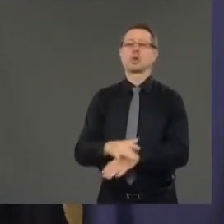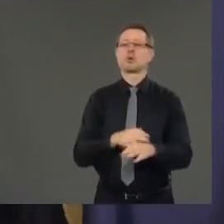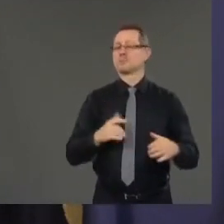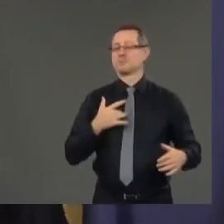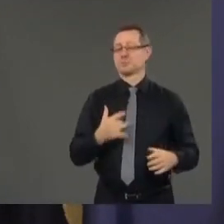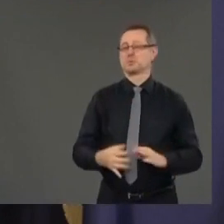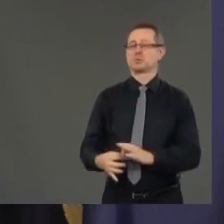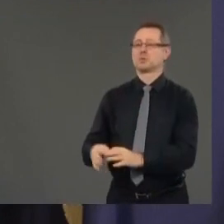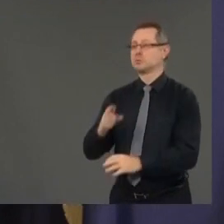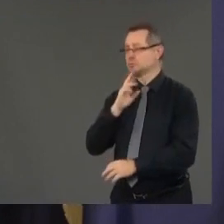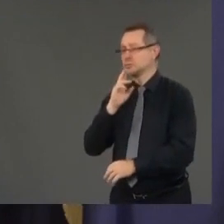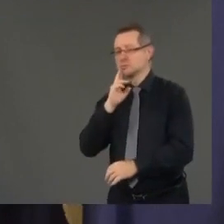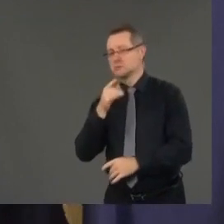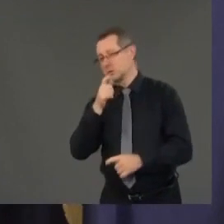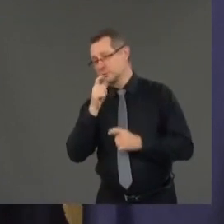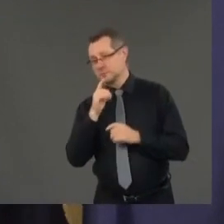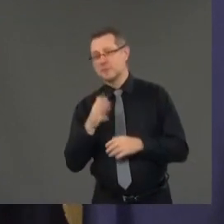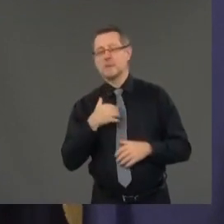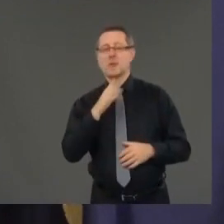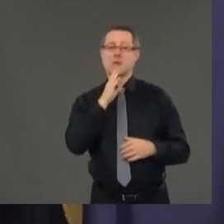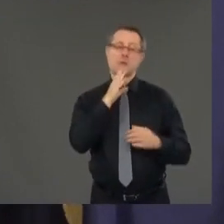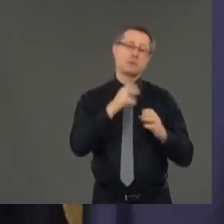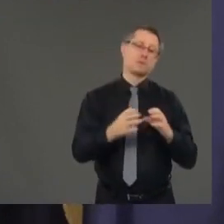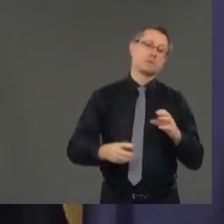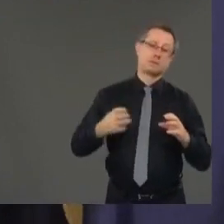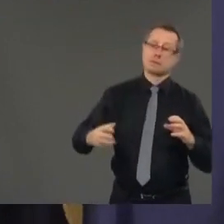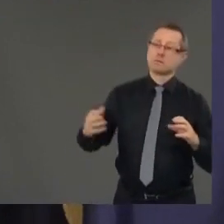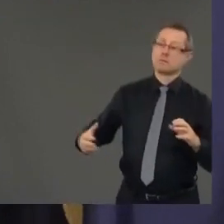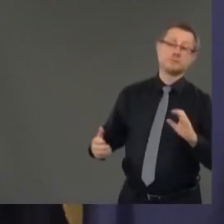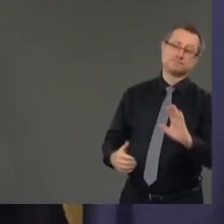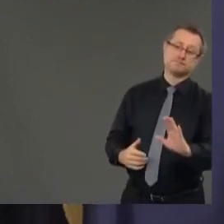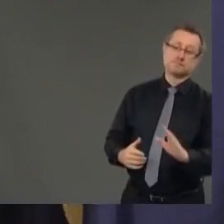MAJORITY ARE IN CONNECTION WITH